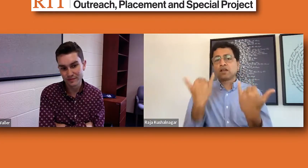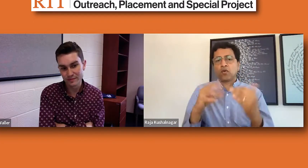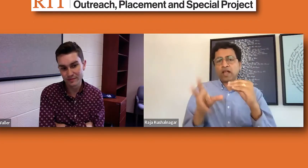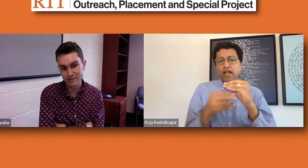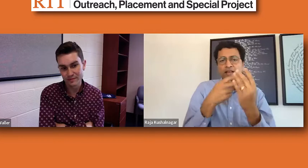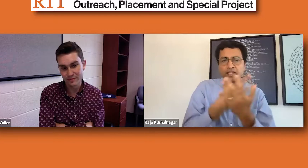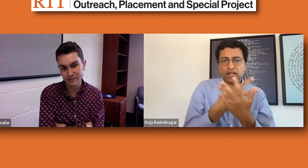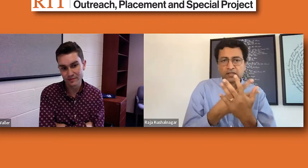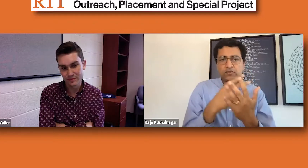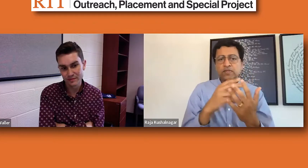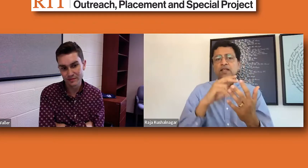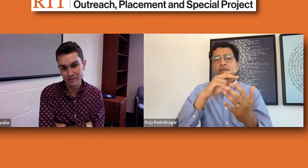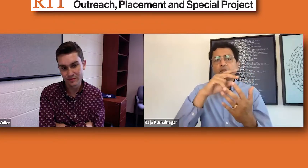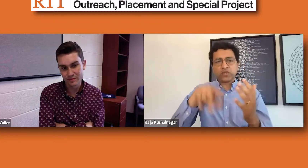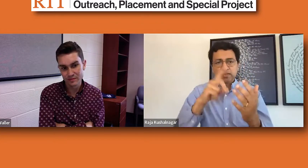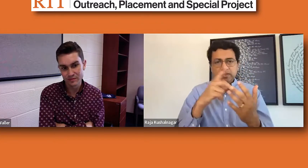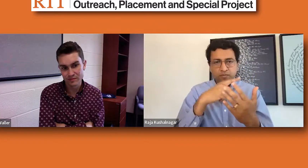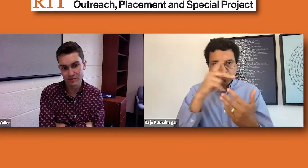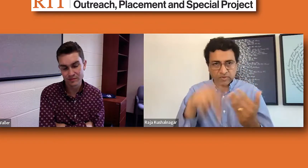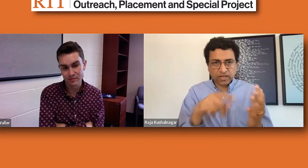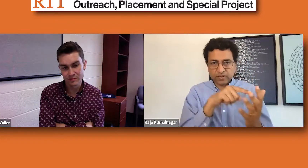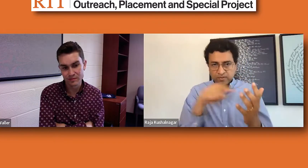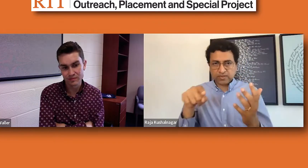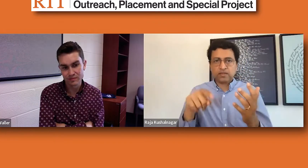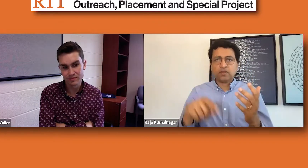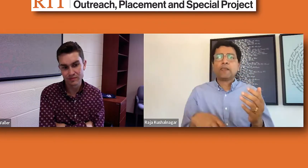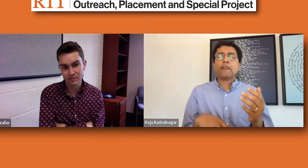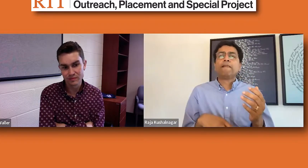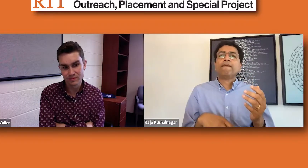especially with undergrad researchers, and then leading them into graduate school.